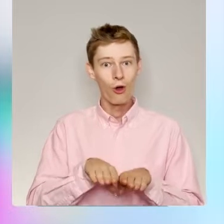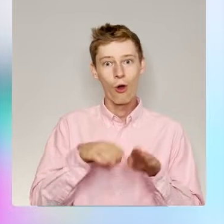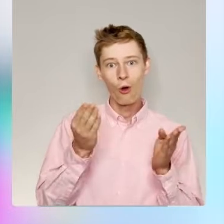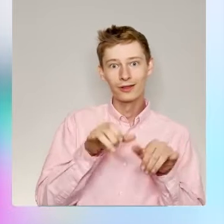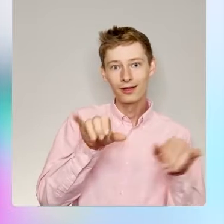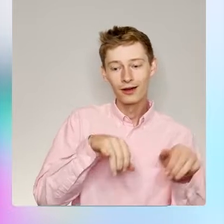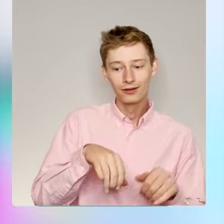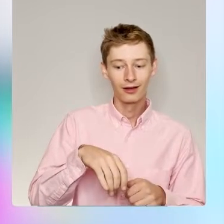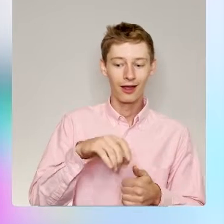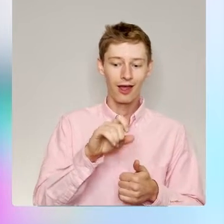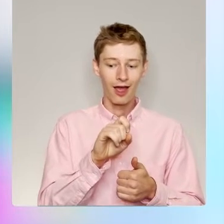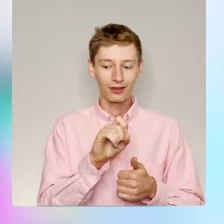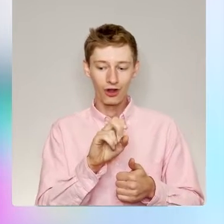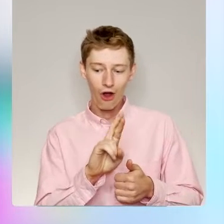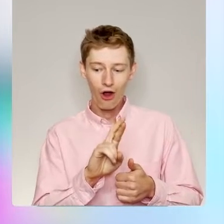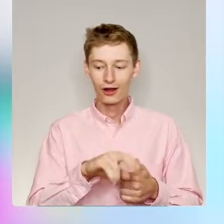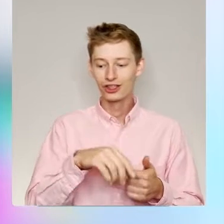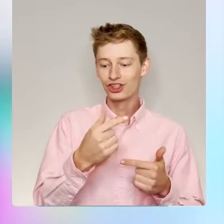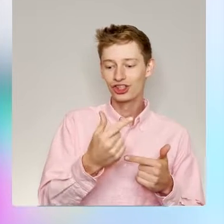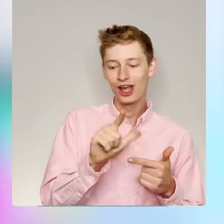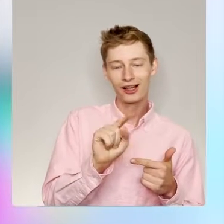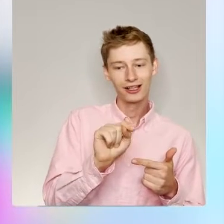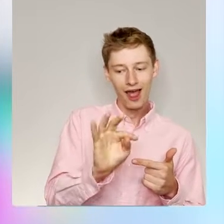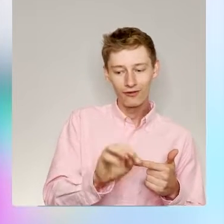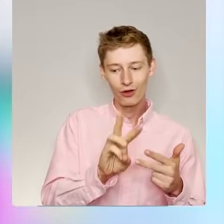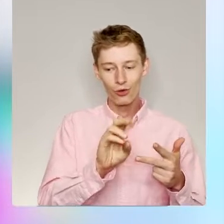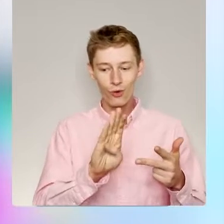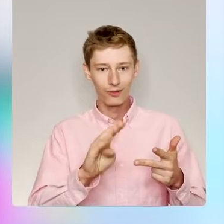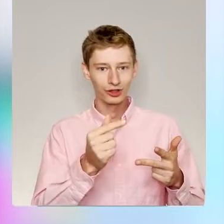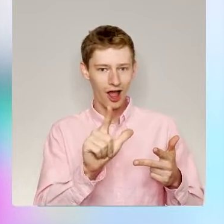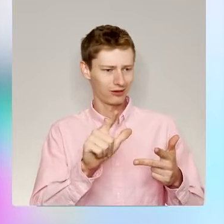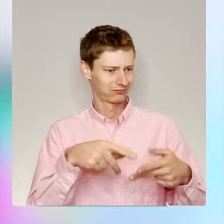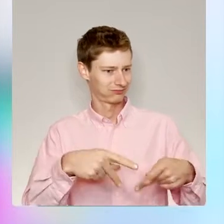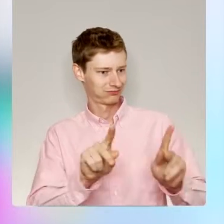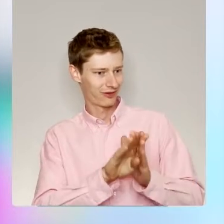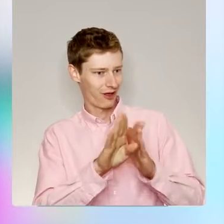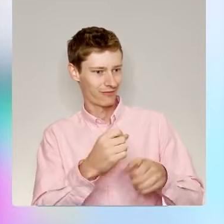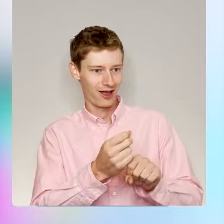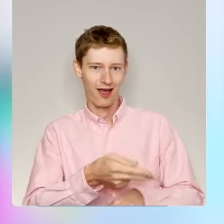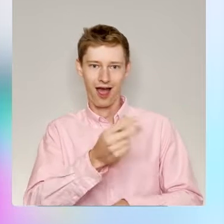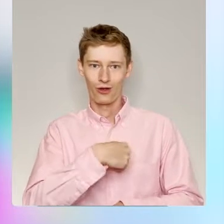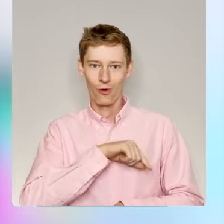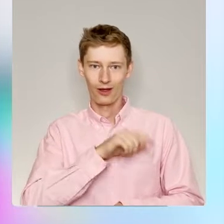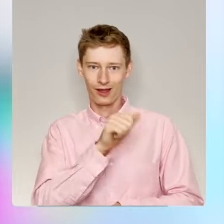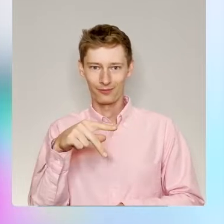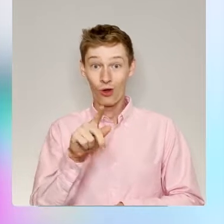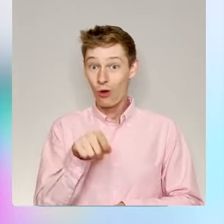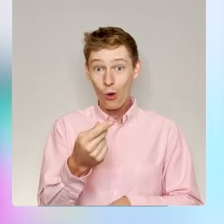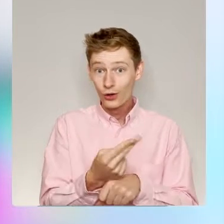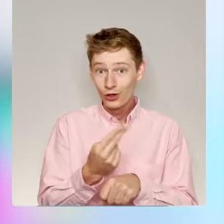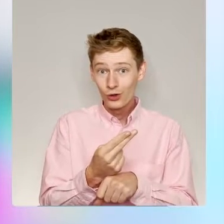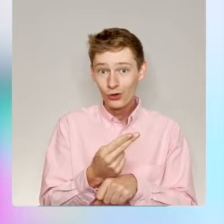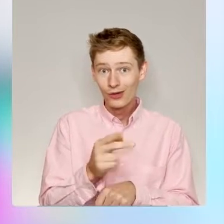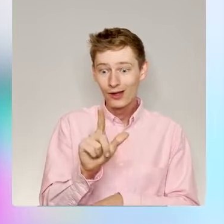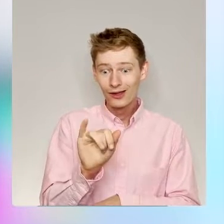enable developers to create and deliver high-quality XR apps, and only a hyperlink is needed for users to start using your app.